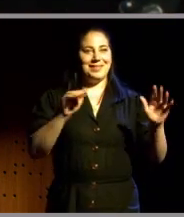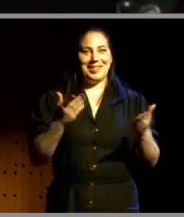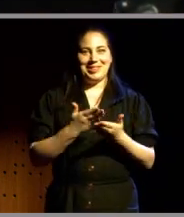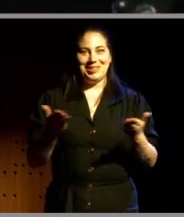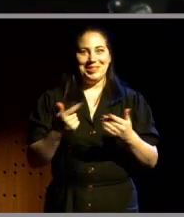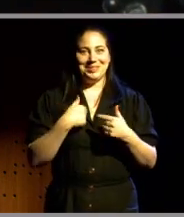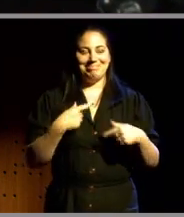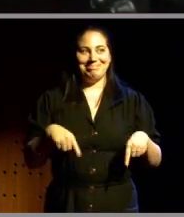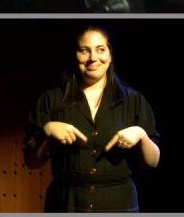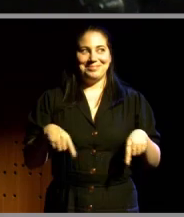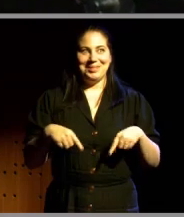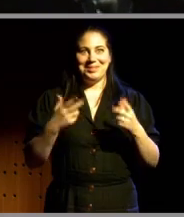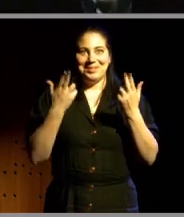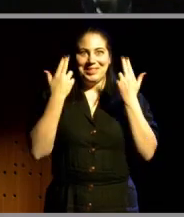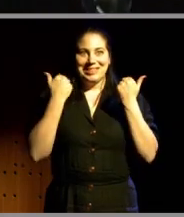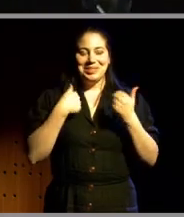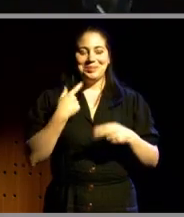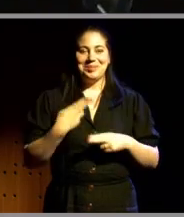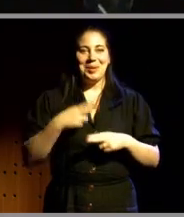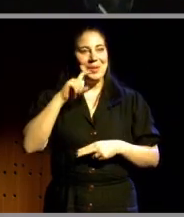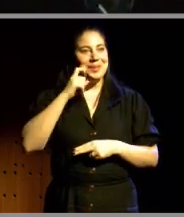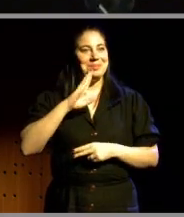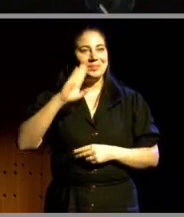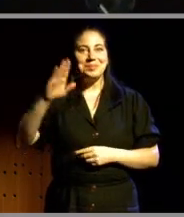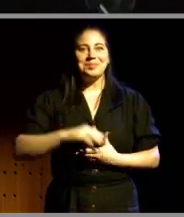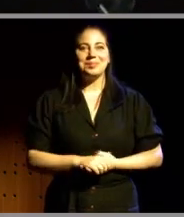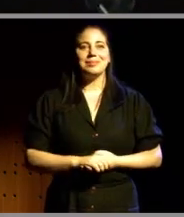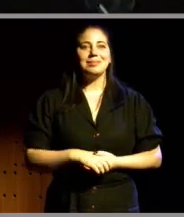I'm a bit nervous, so I'm just gonna try and be quick. Firstly, I want to say thank you to Creative